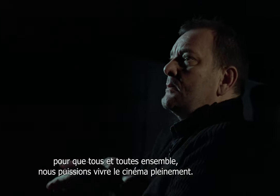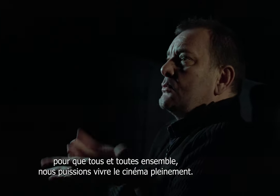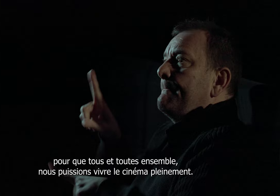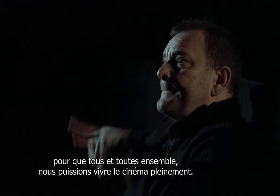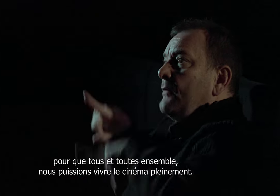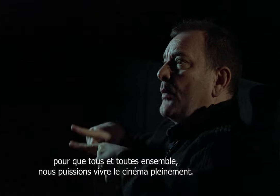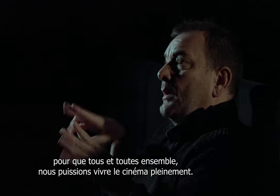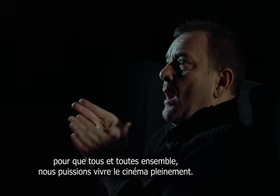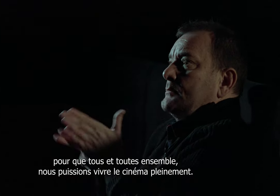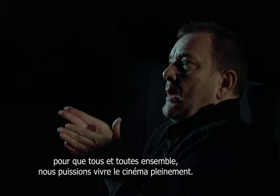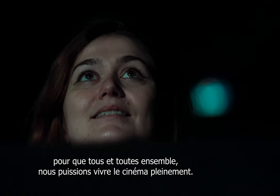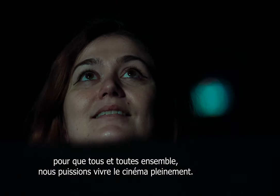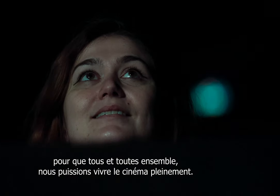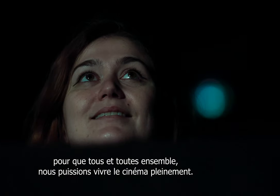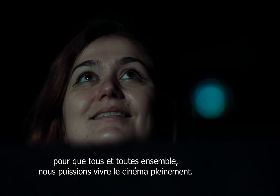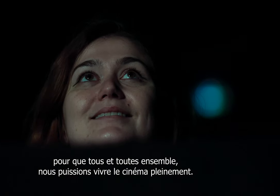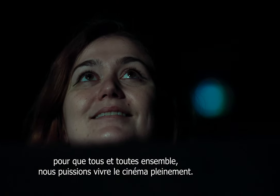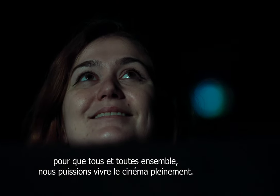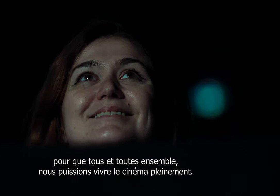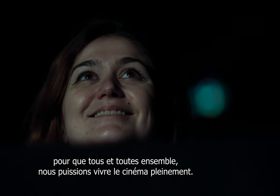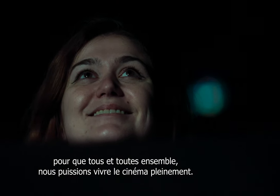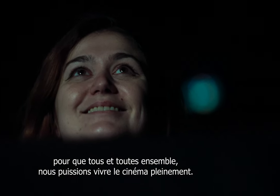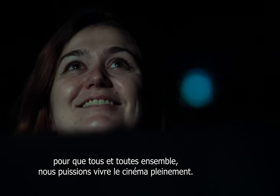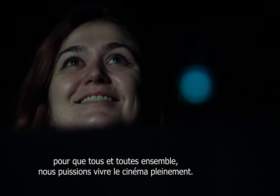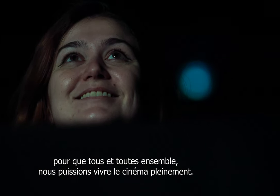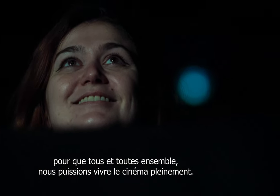so that everyone, together, can experience cinema to the fullest.